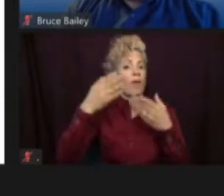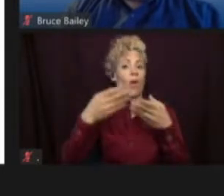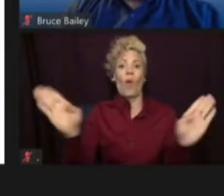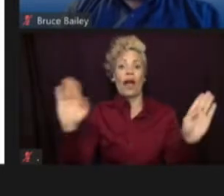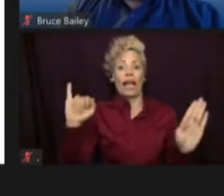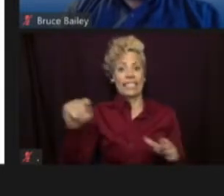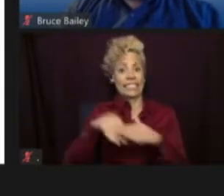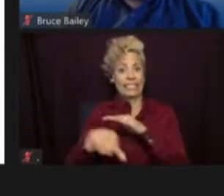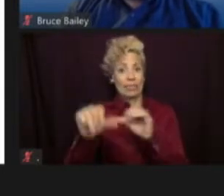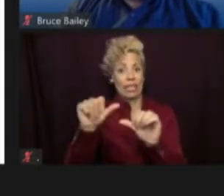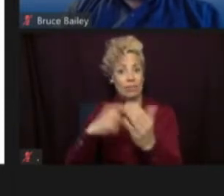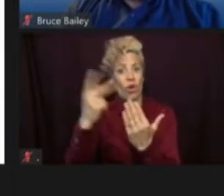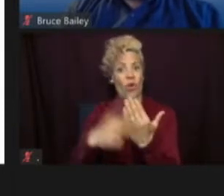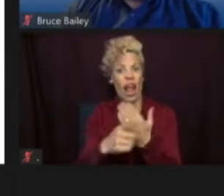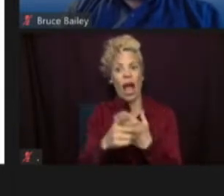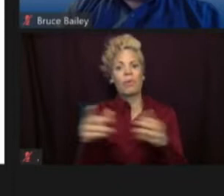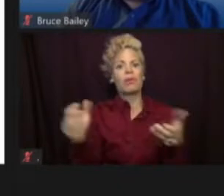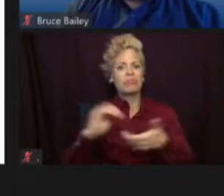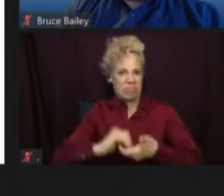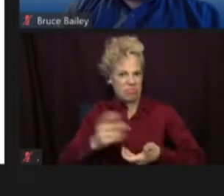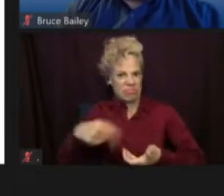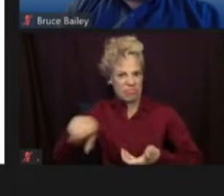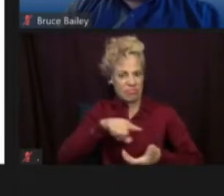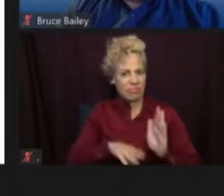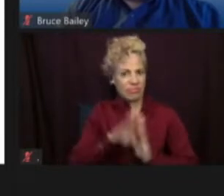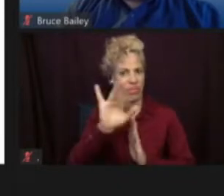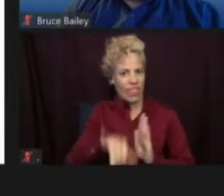developed this guidance. The full text of the guidance may be found